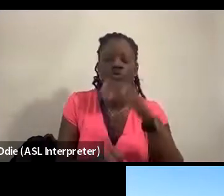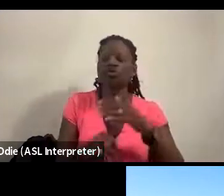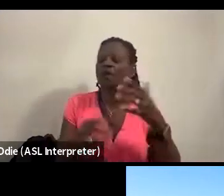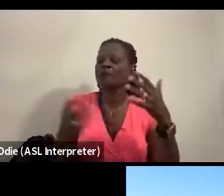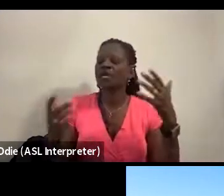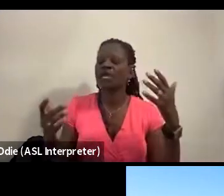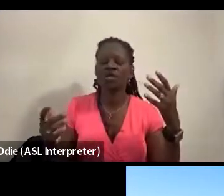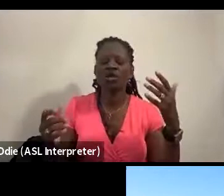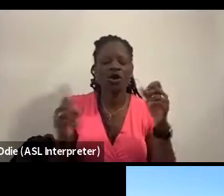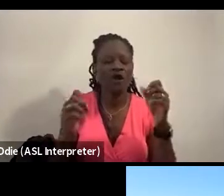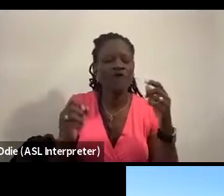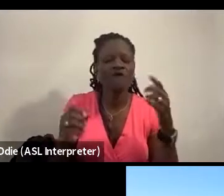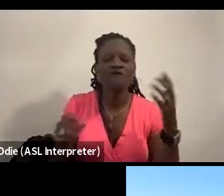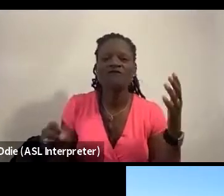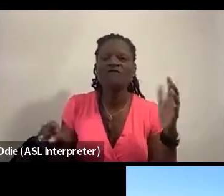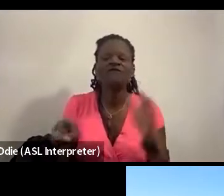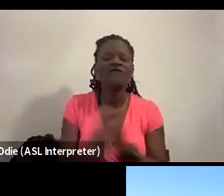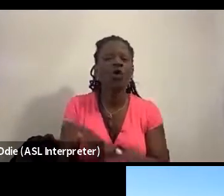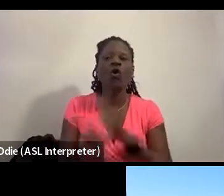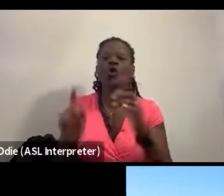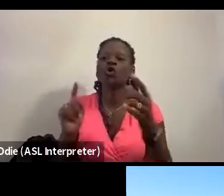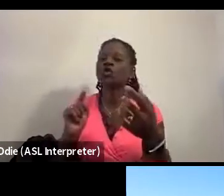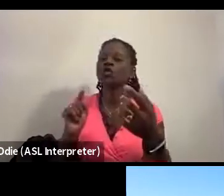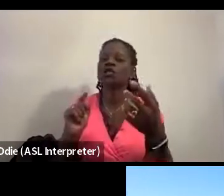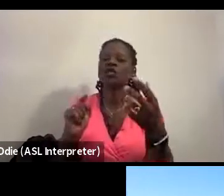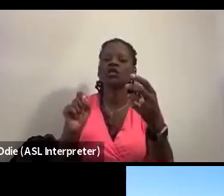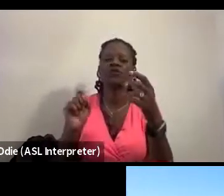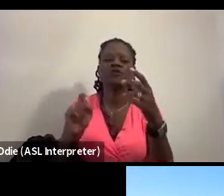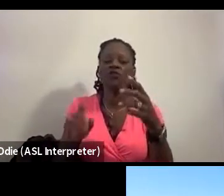which I think at this point because everybody's so accessible to breaking